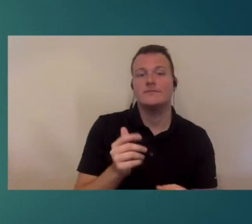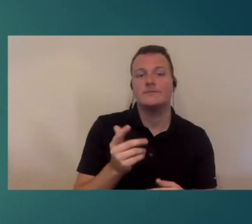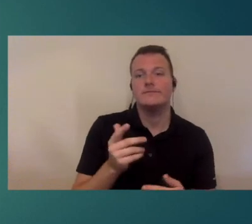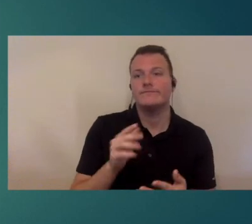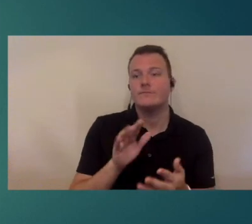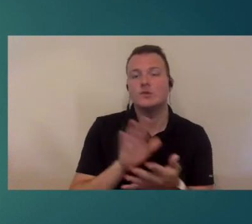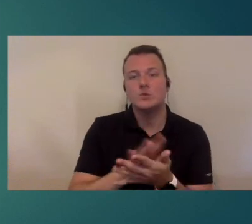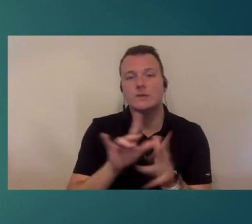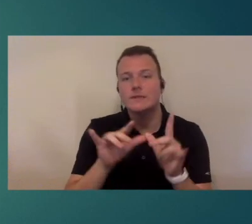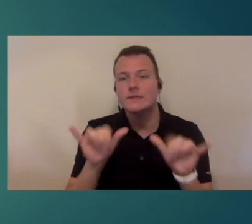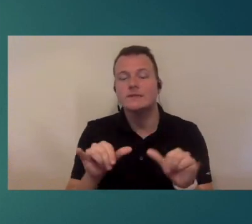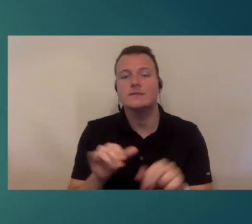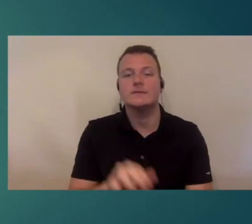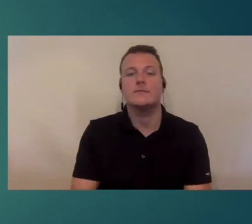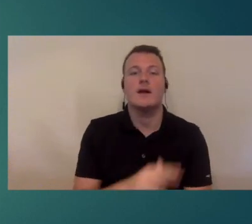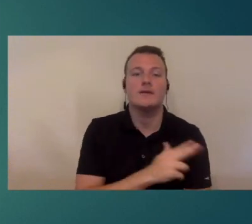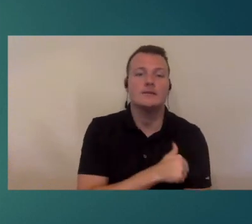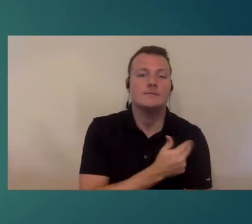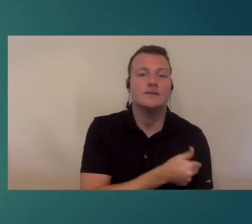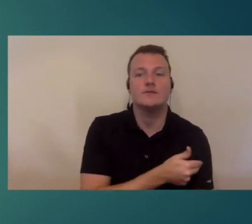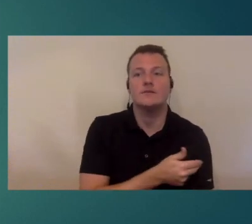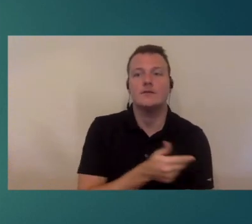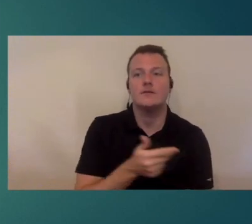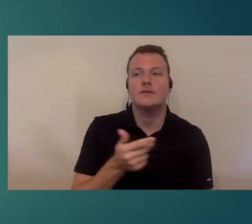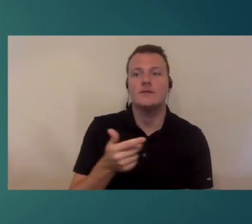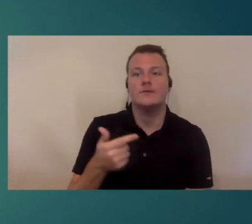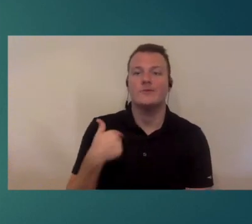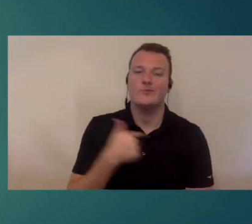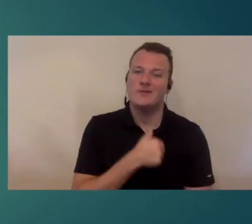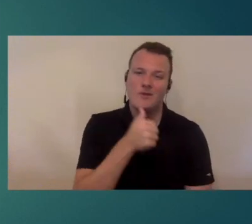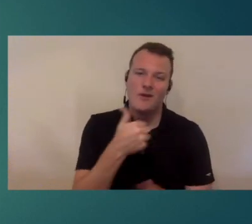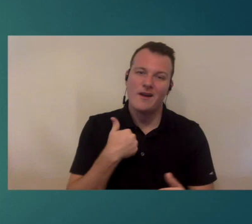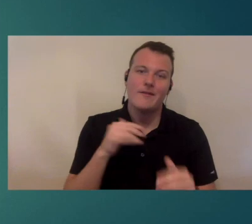hospital, and an outpatient clinic. Now we don't have that many rotations, but I